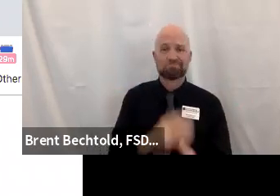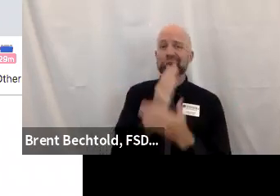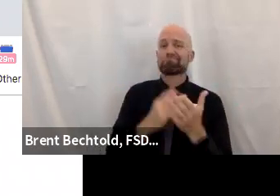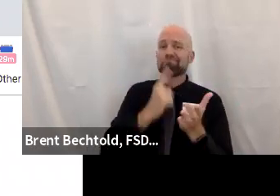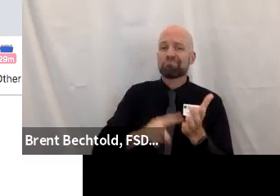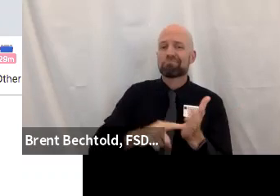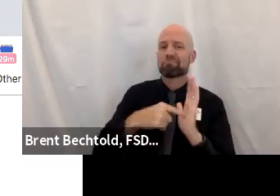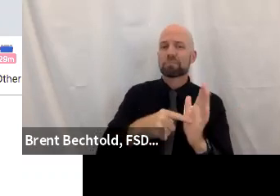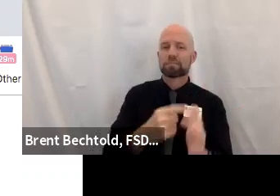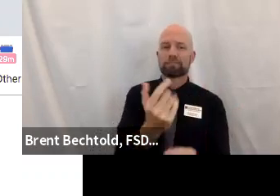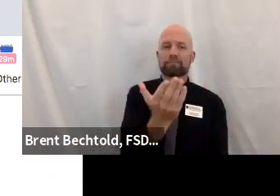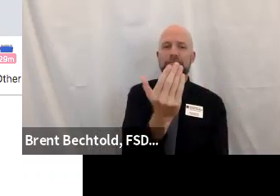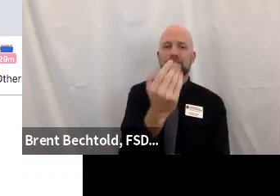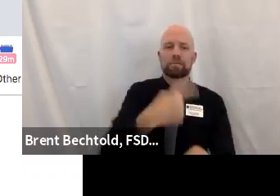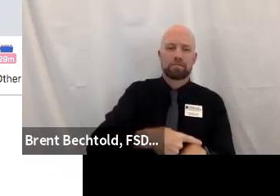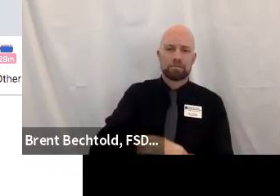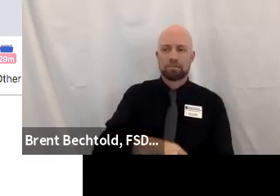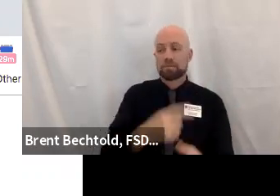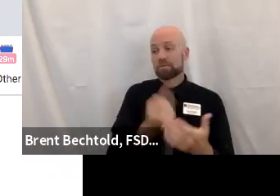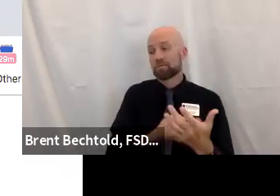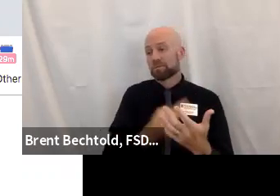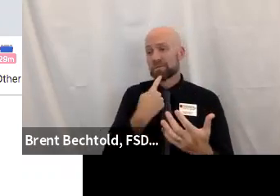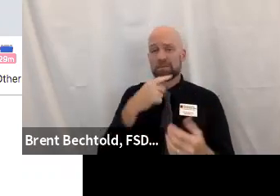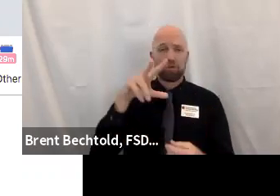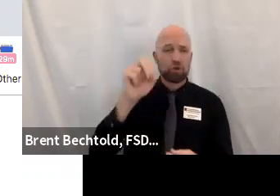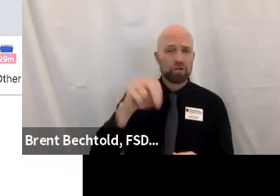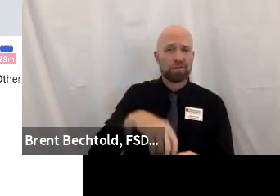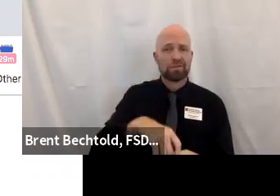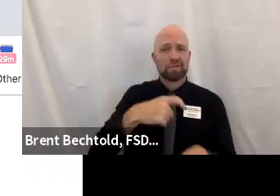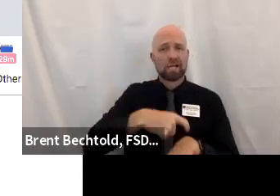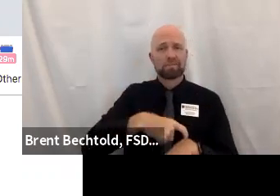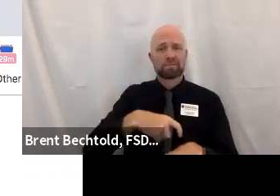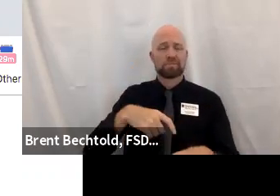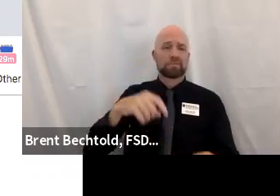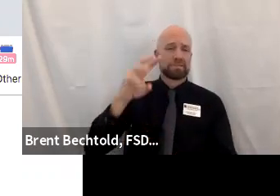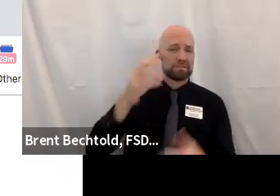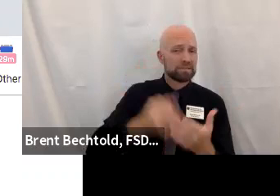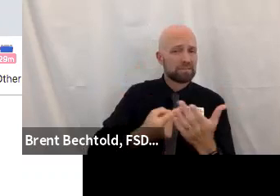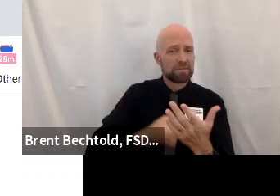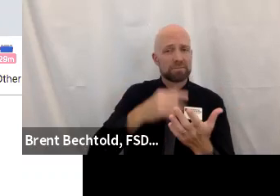They have to think about it. Sometimes a word can be shown, needed to be shown up to